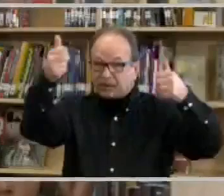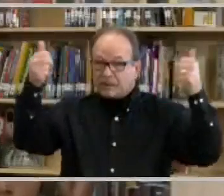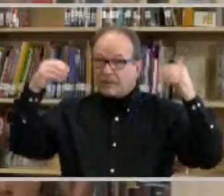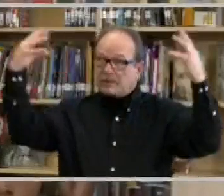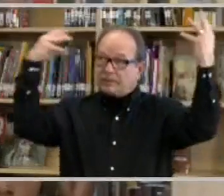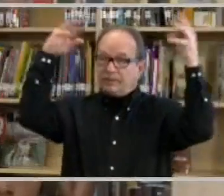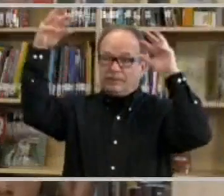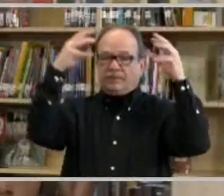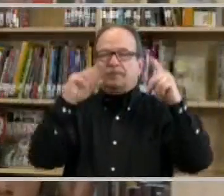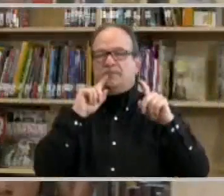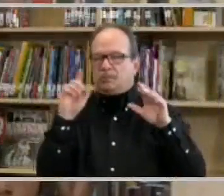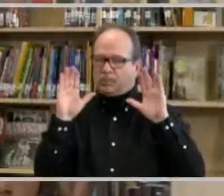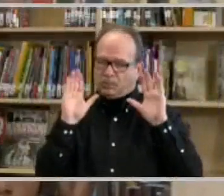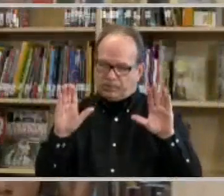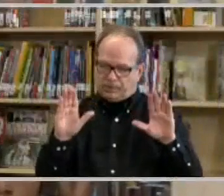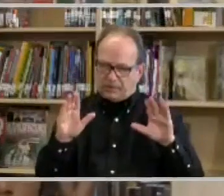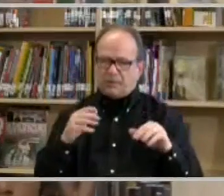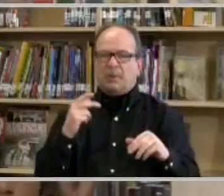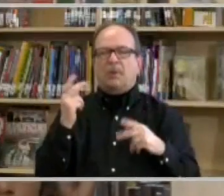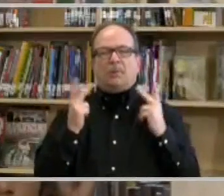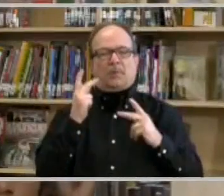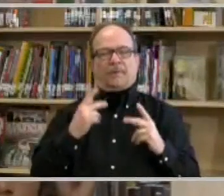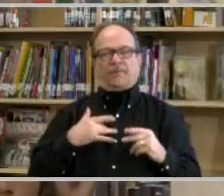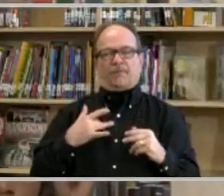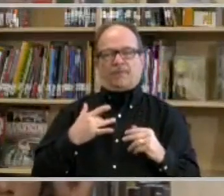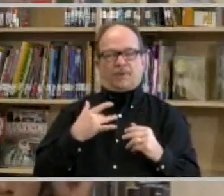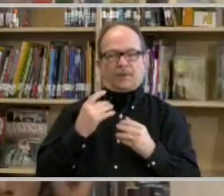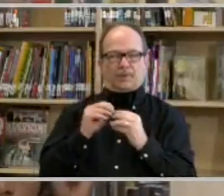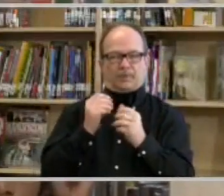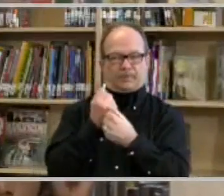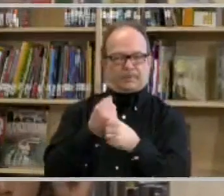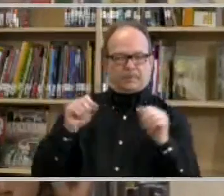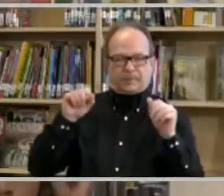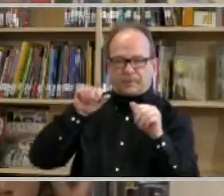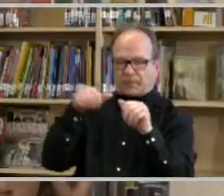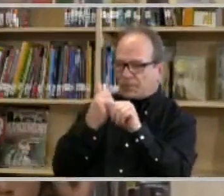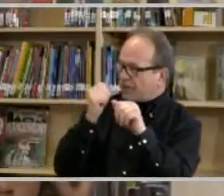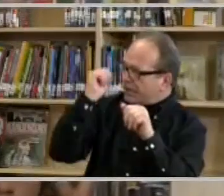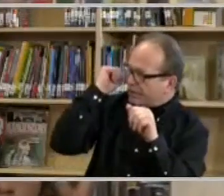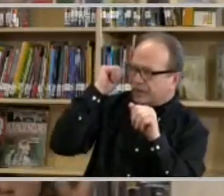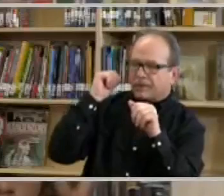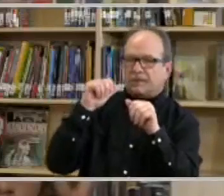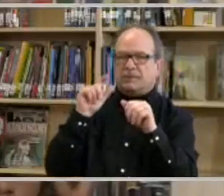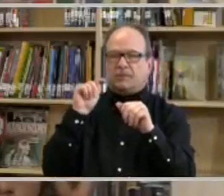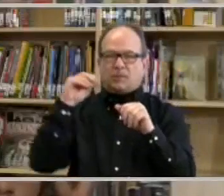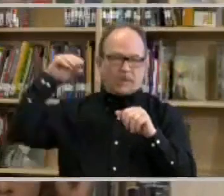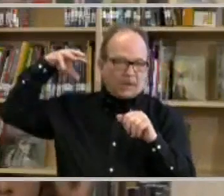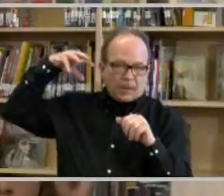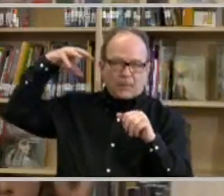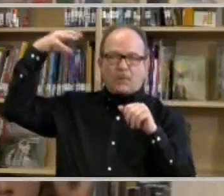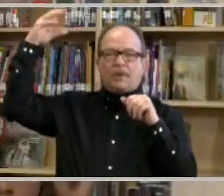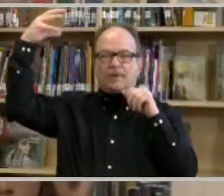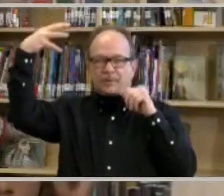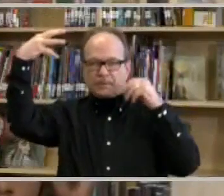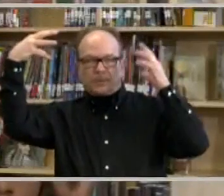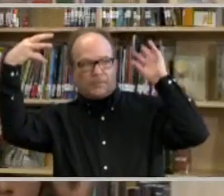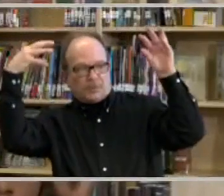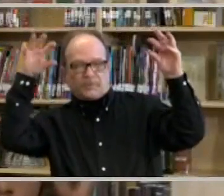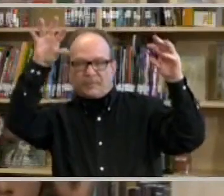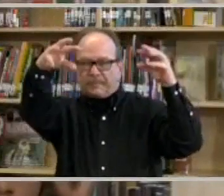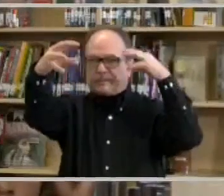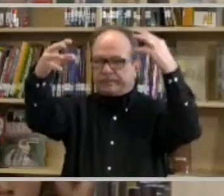PUTTING MORE CAMERAS ON